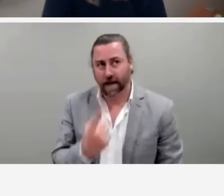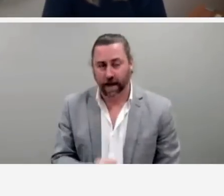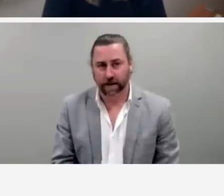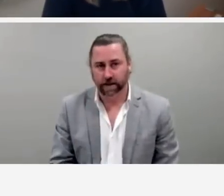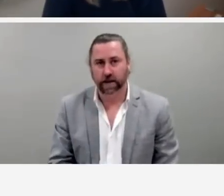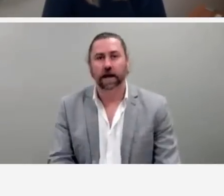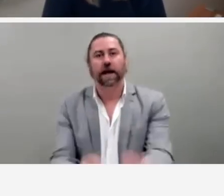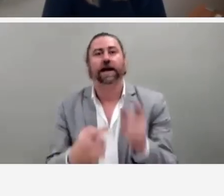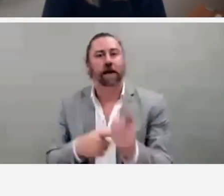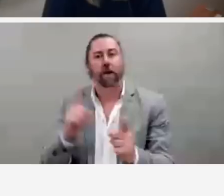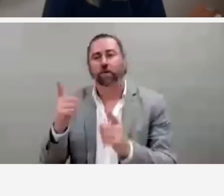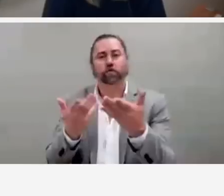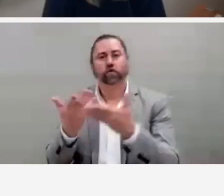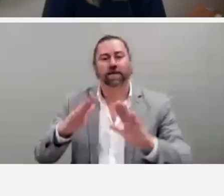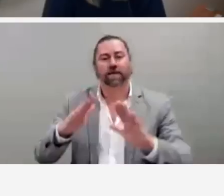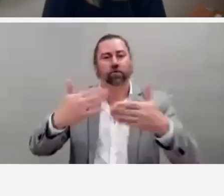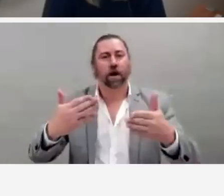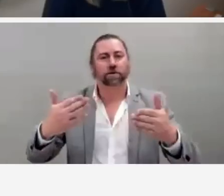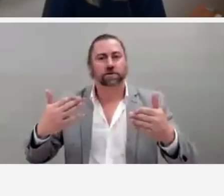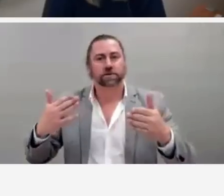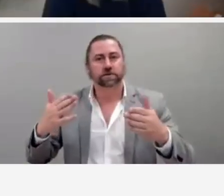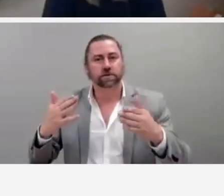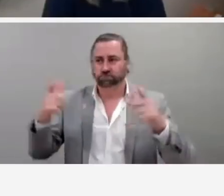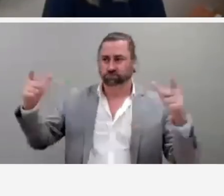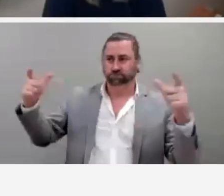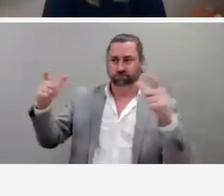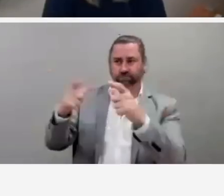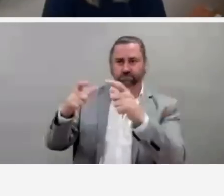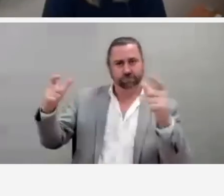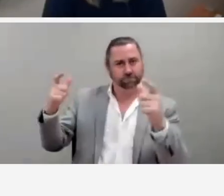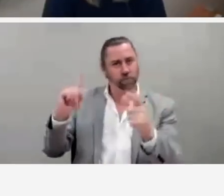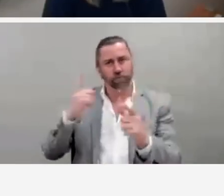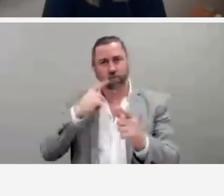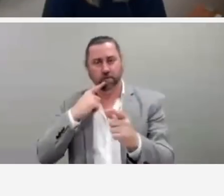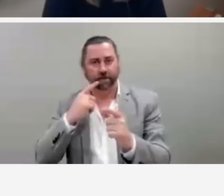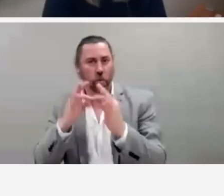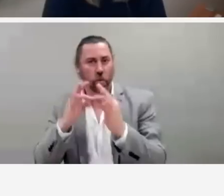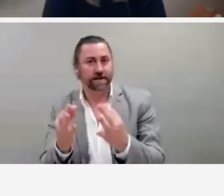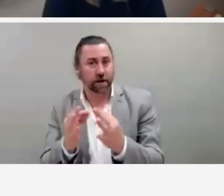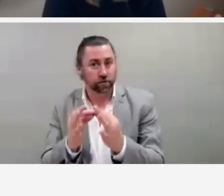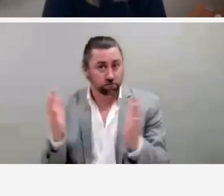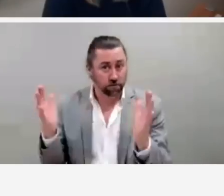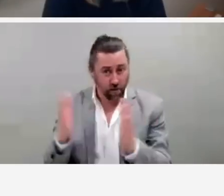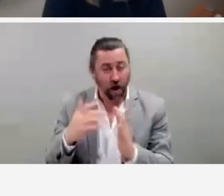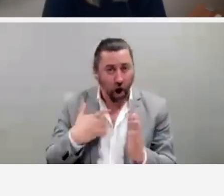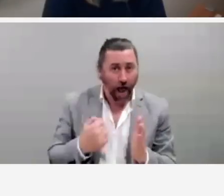type of provider is something that we are keen to hear from you on. It's something that we have turned our minds to.